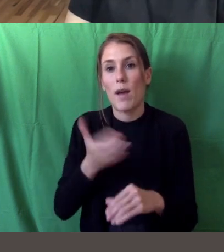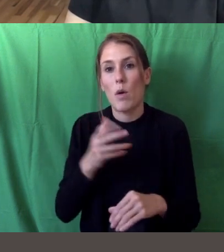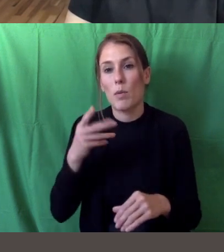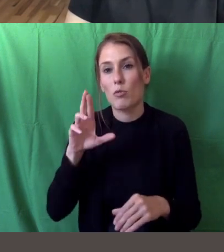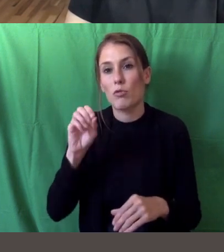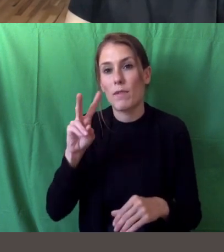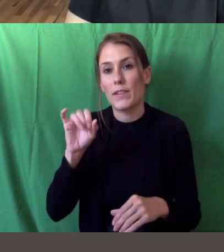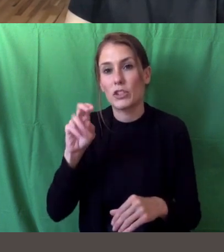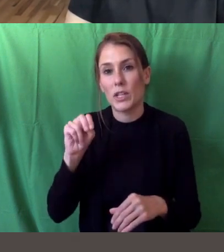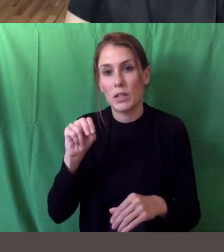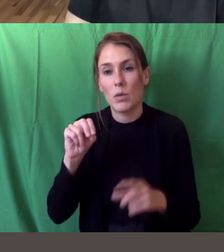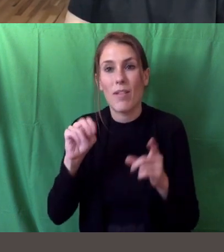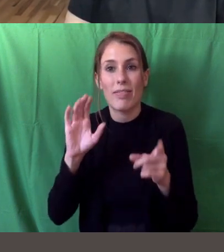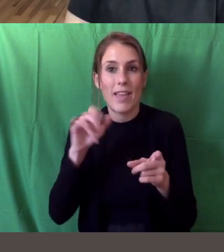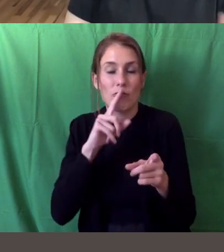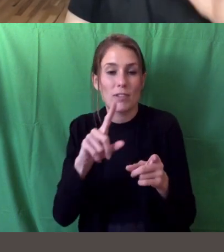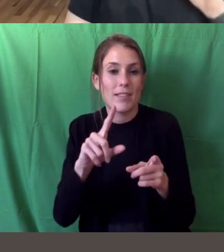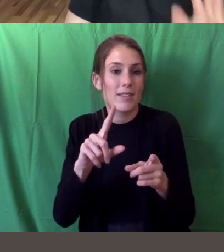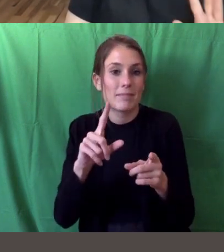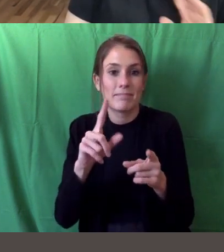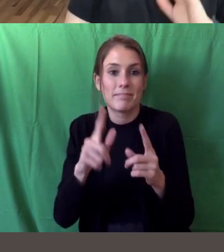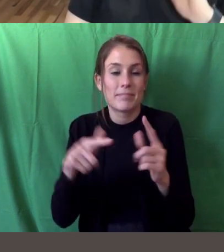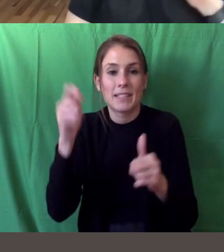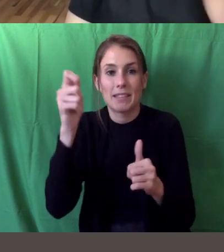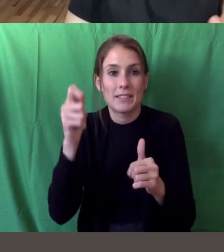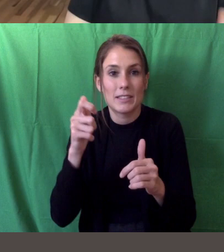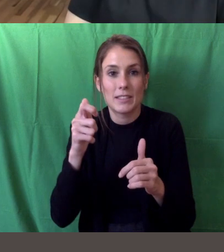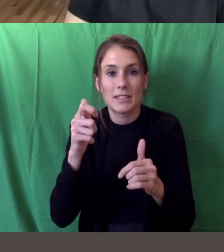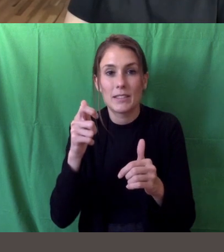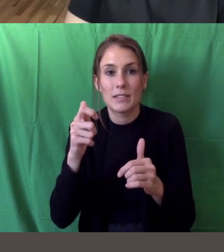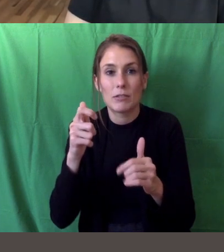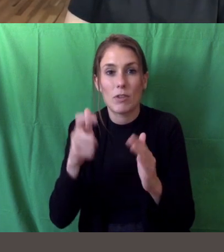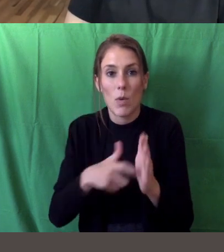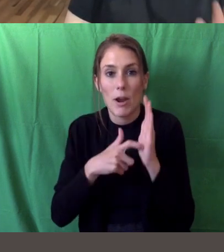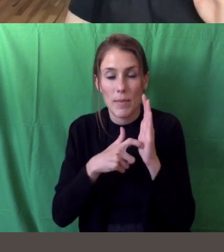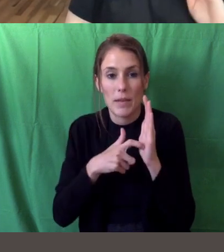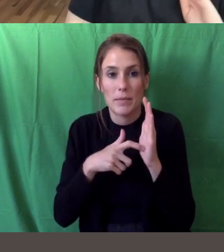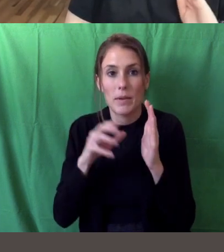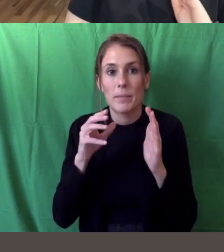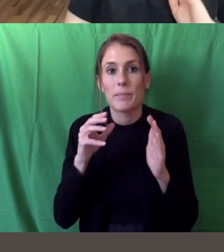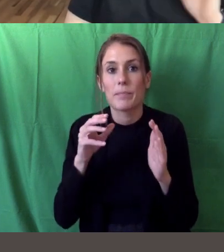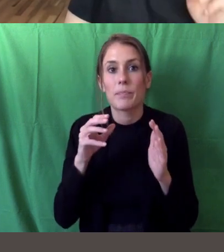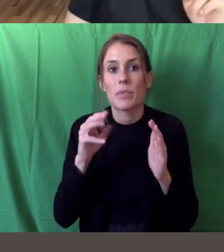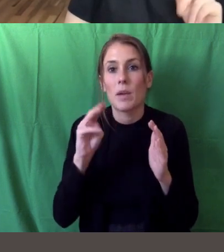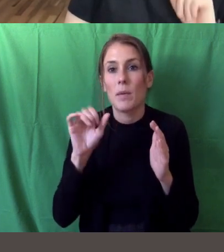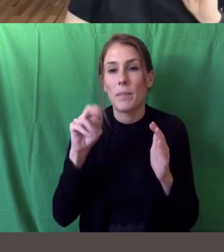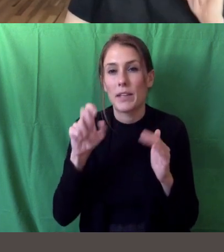And so, yeah, that's pretty much the main requirement is that main.bicep file. So we've looked at two requirements,